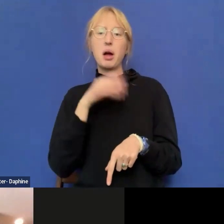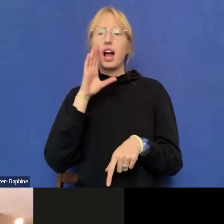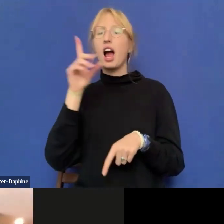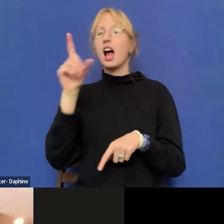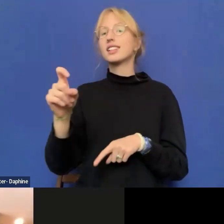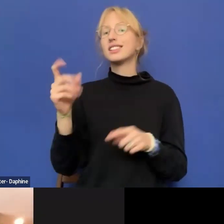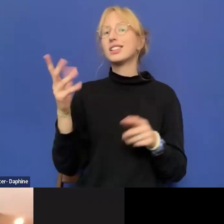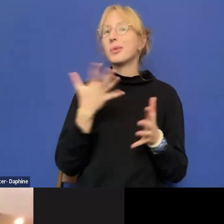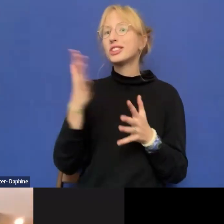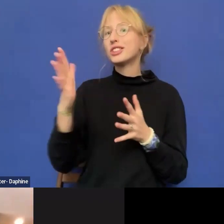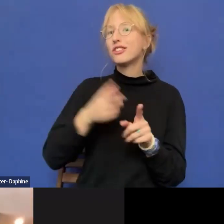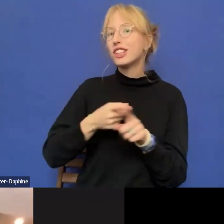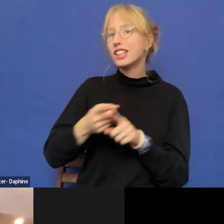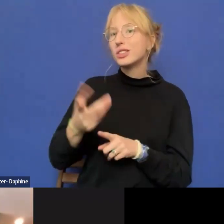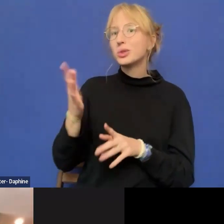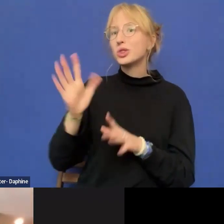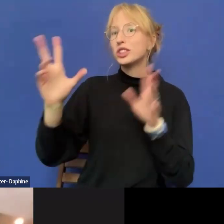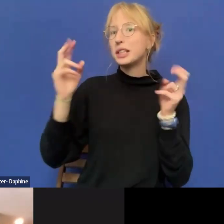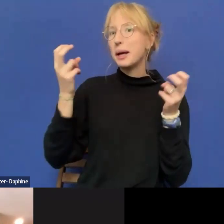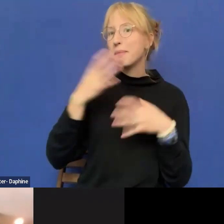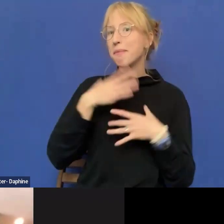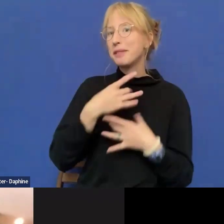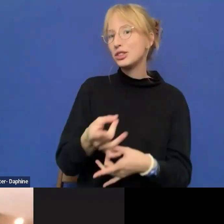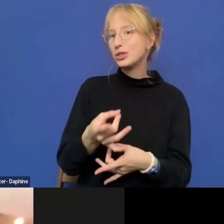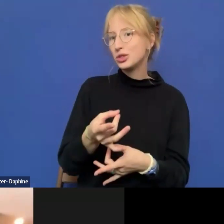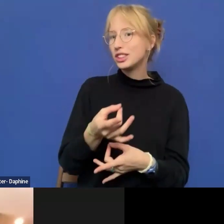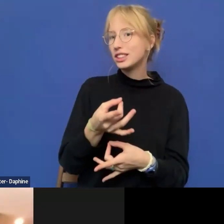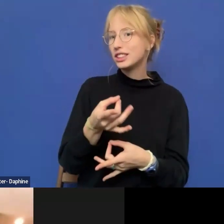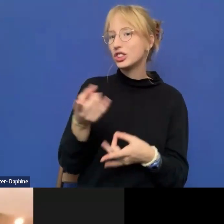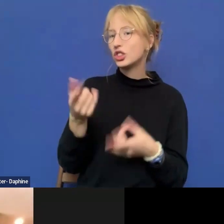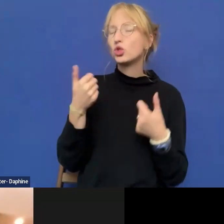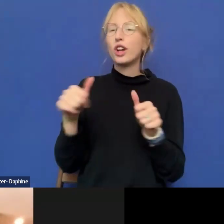your field, which your topic of interest? And tried engage with